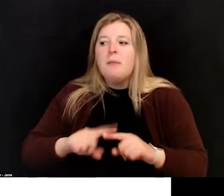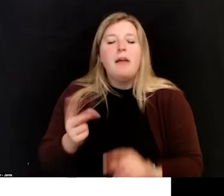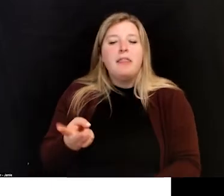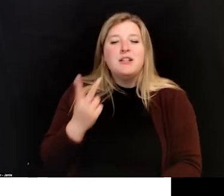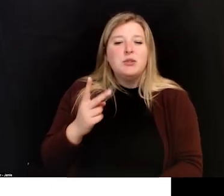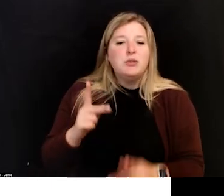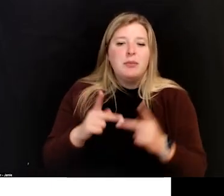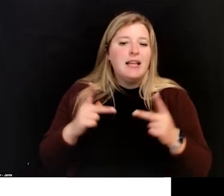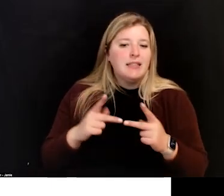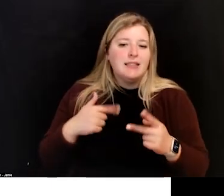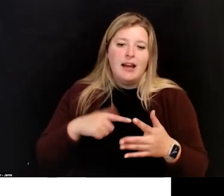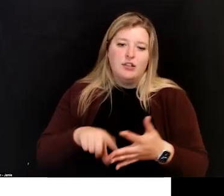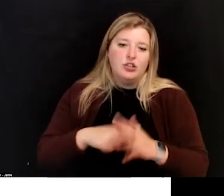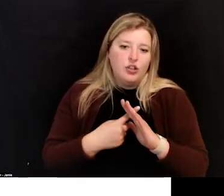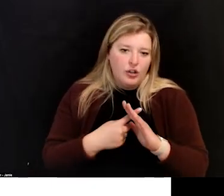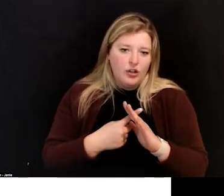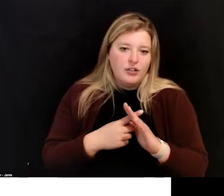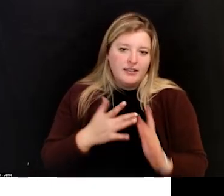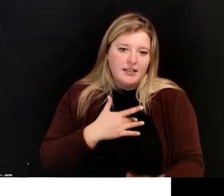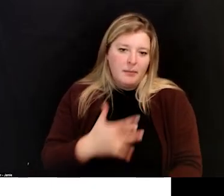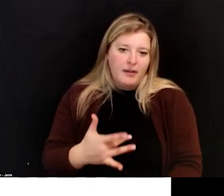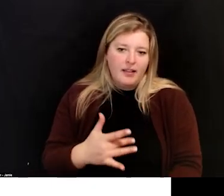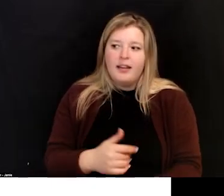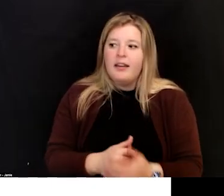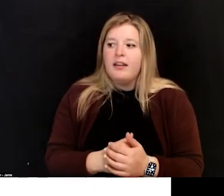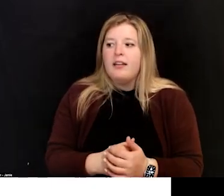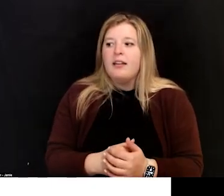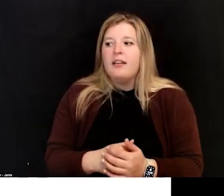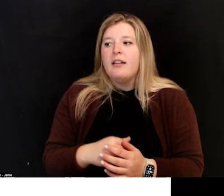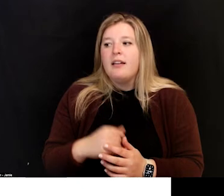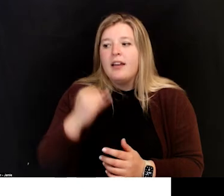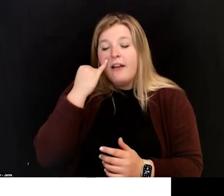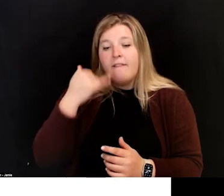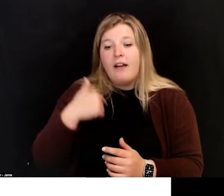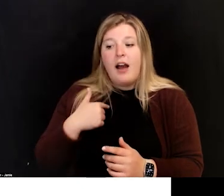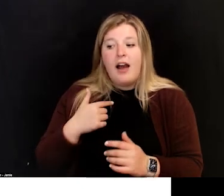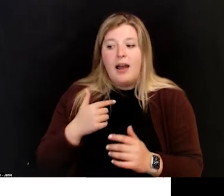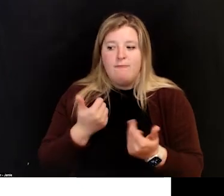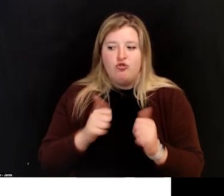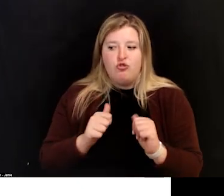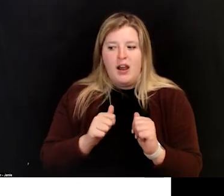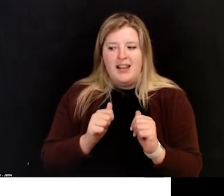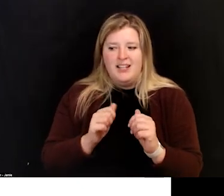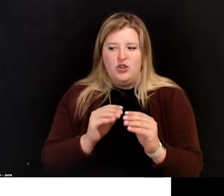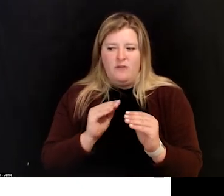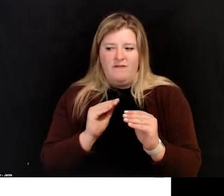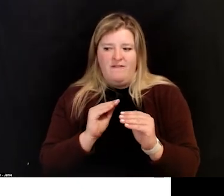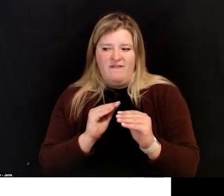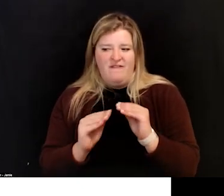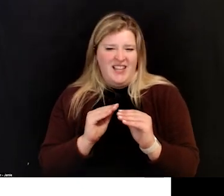I start when I'm beginning a project. If I'm retrofitting a project, there's another way of looking at the standards,